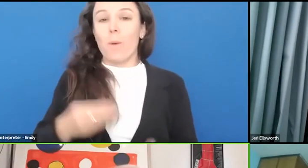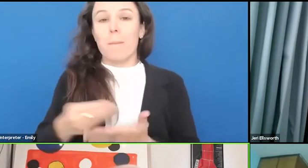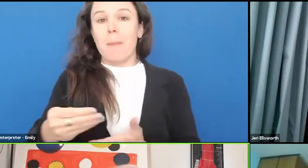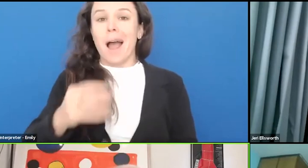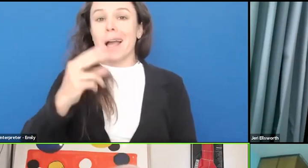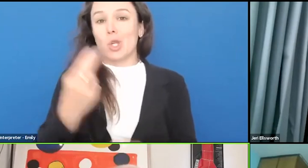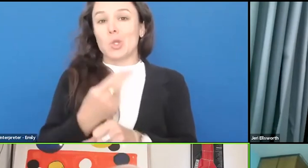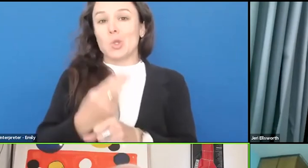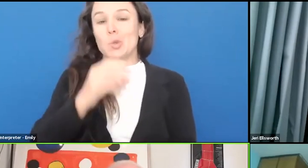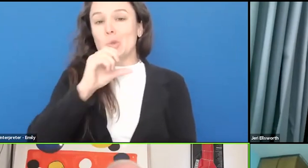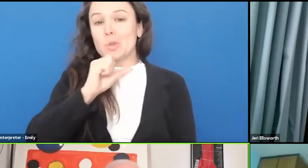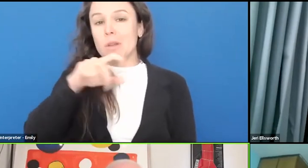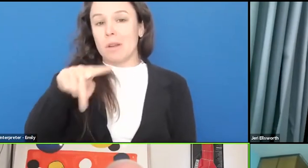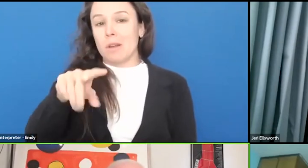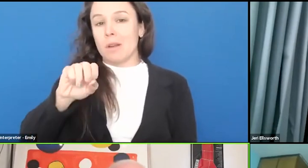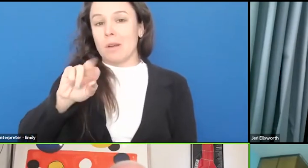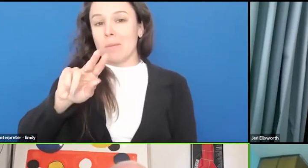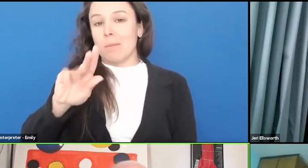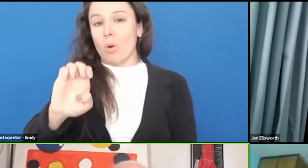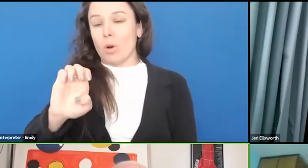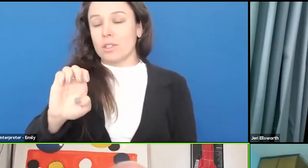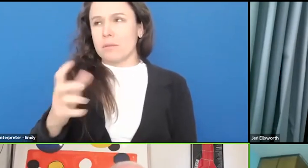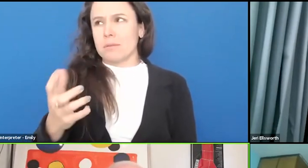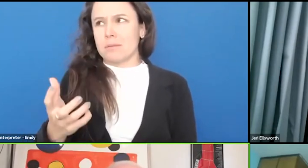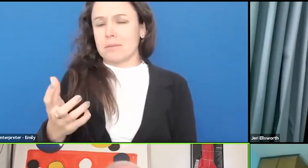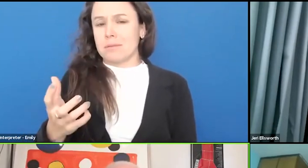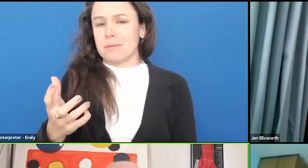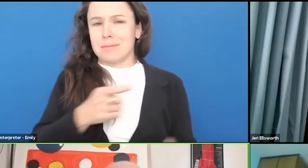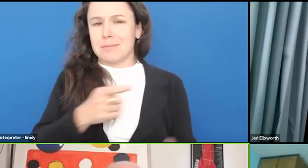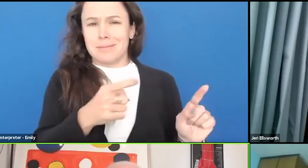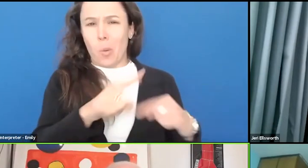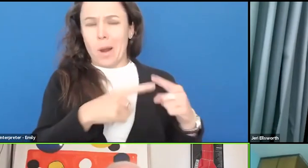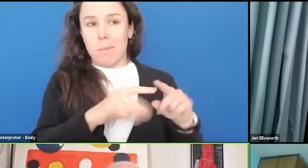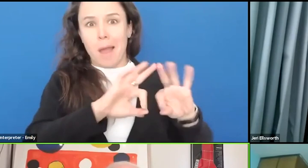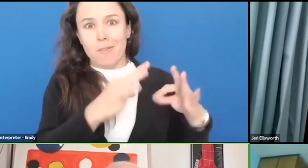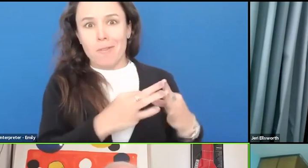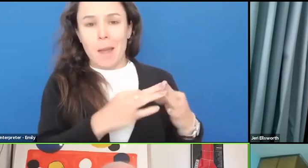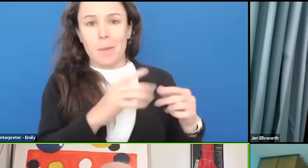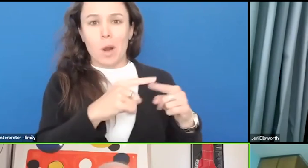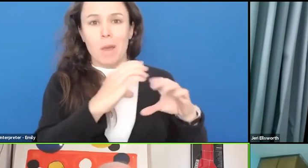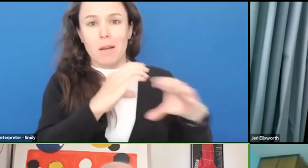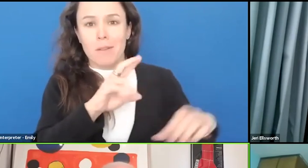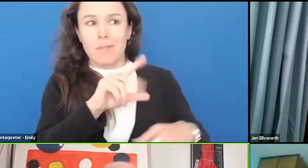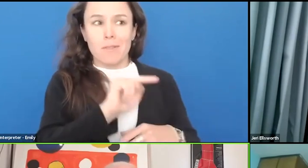which meets none of the criteria that was agreed to for the sensible first car for a family,